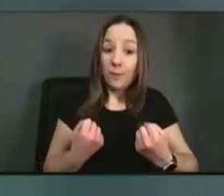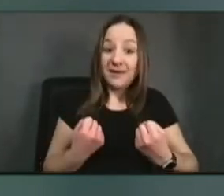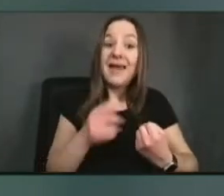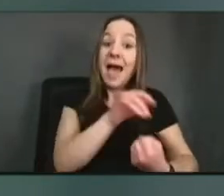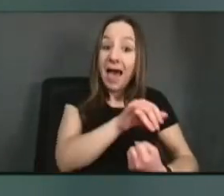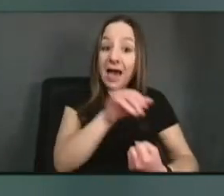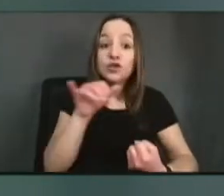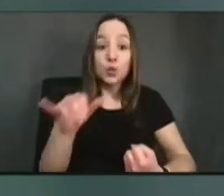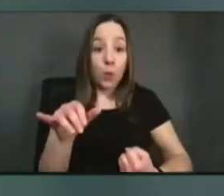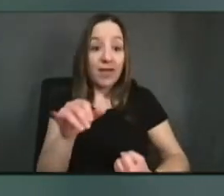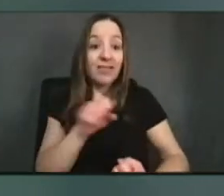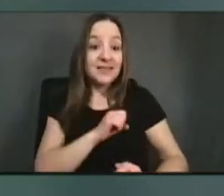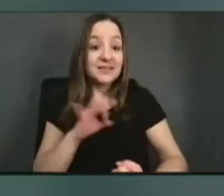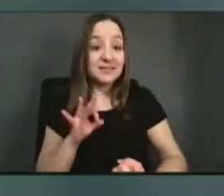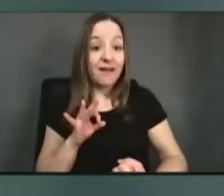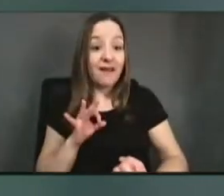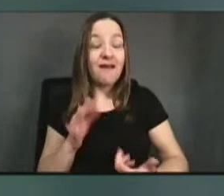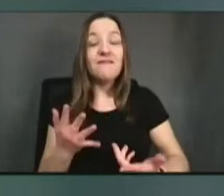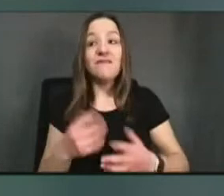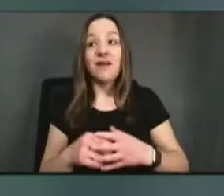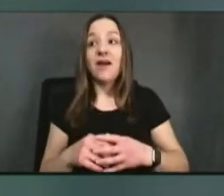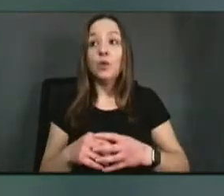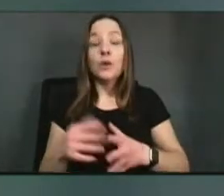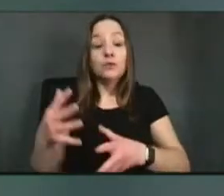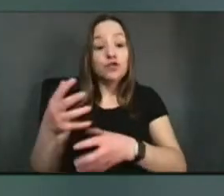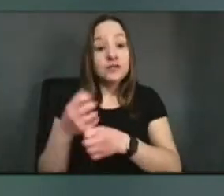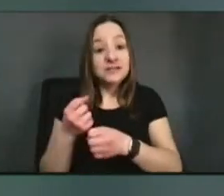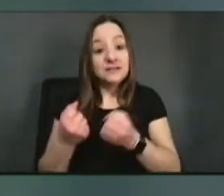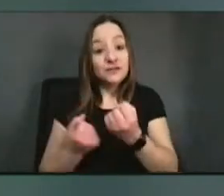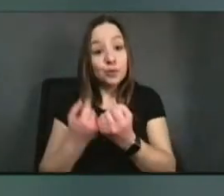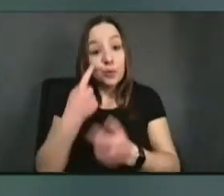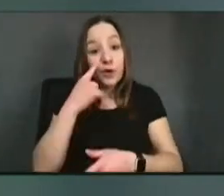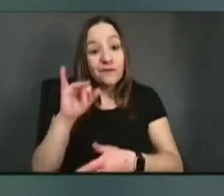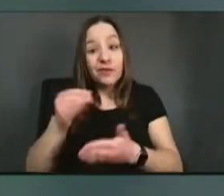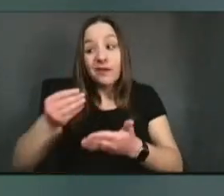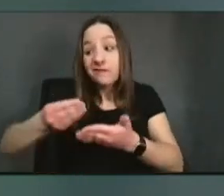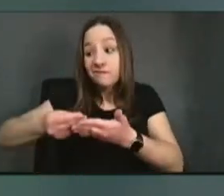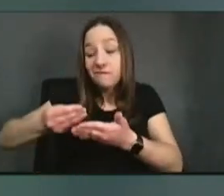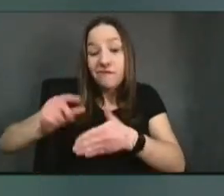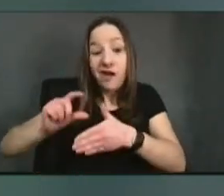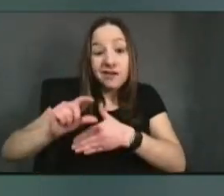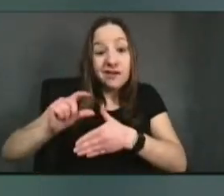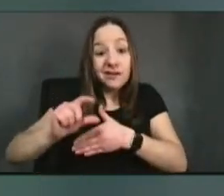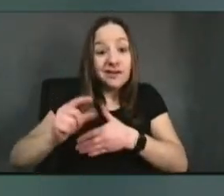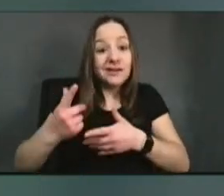emotional well being as well as their And have gotten the